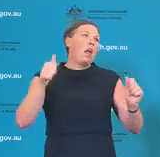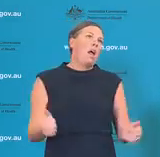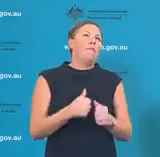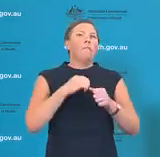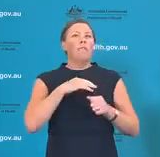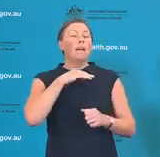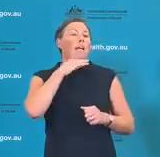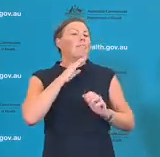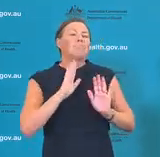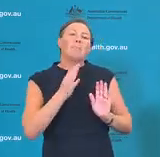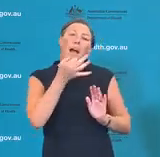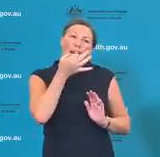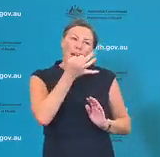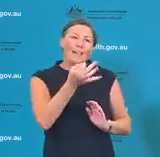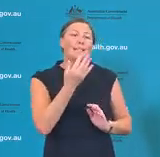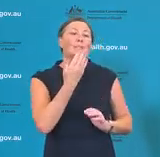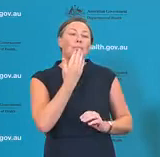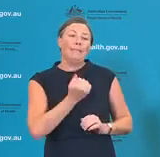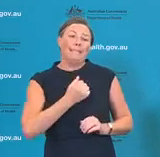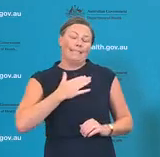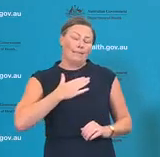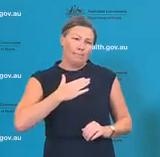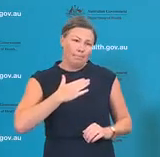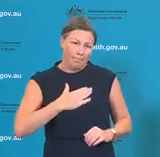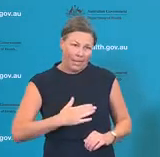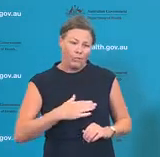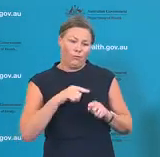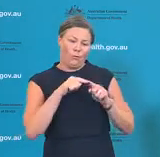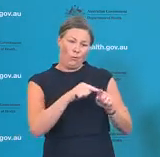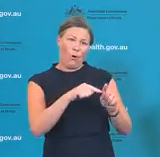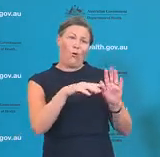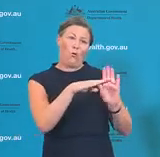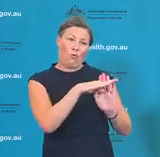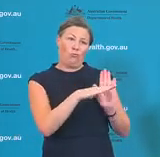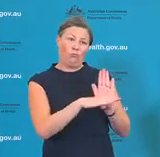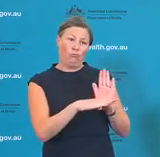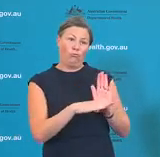that's what we're asking everyone to do. Stay on track, stay home stay safe.